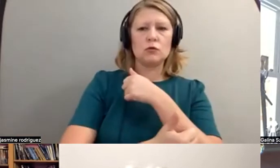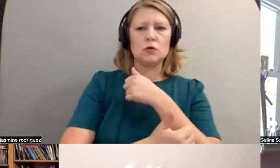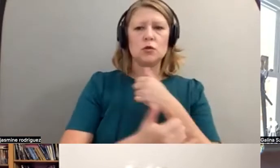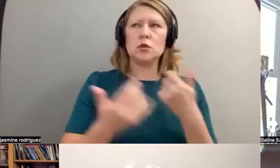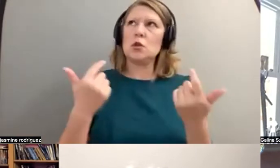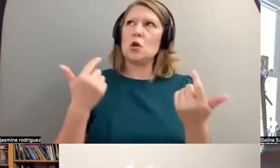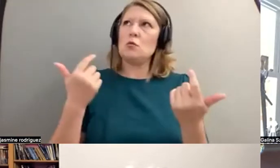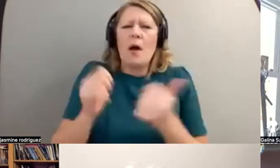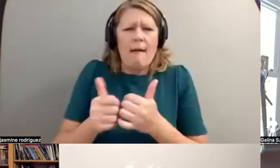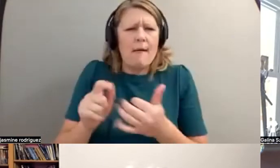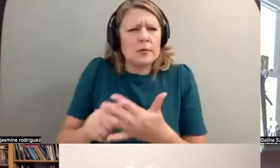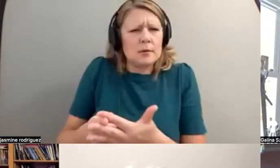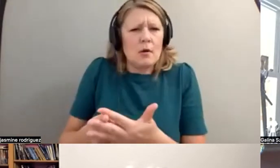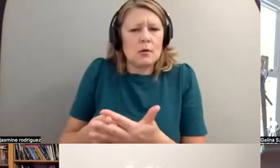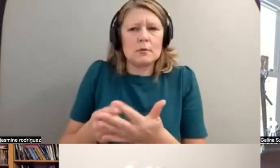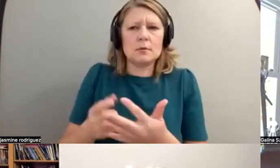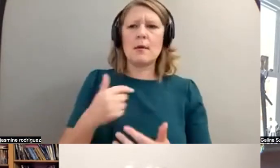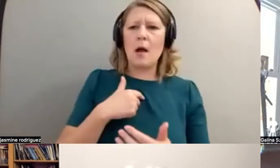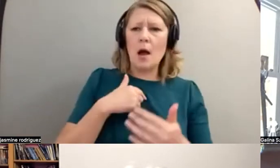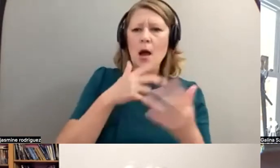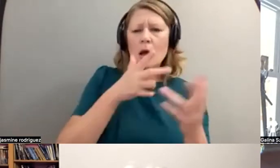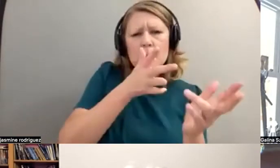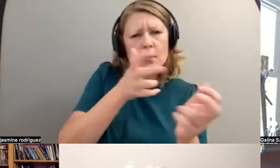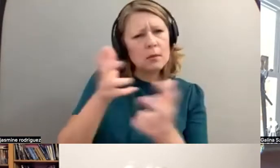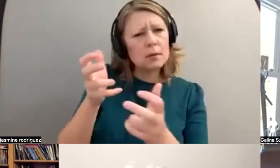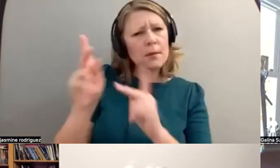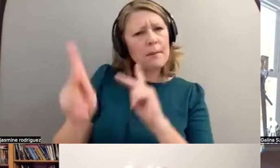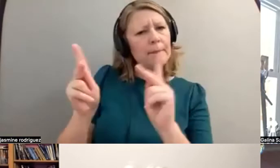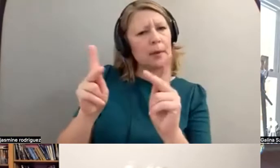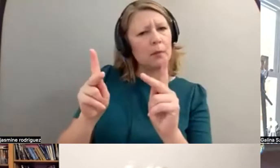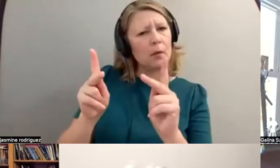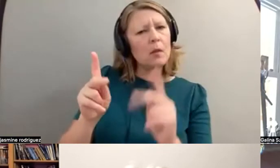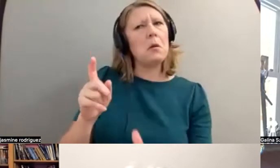and I found that I have some connection to this story.